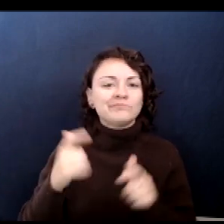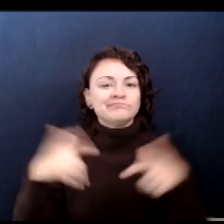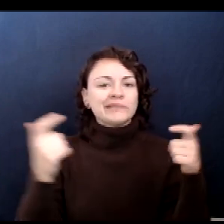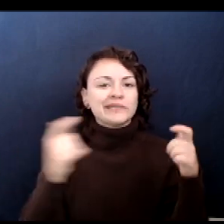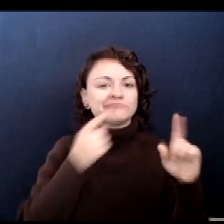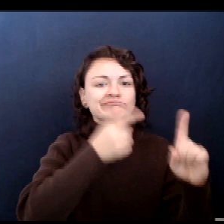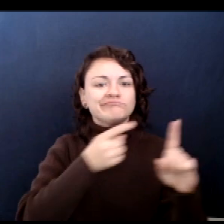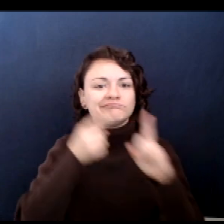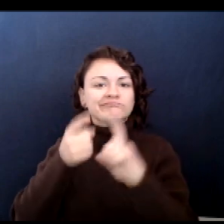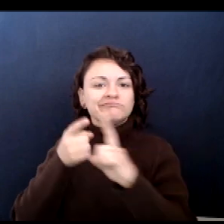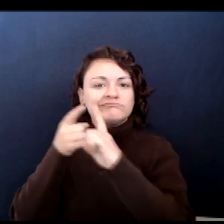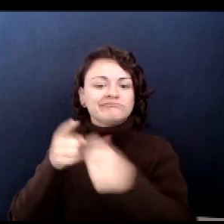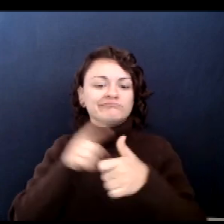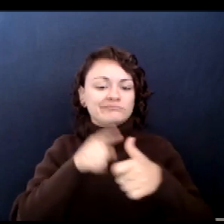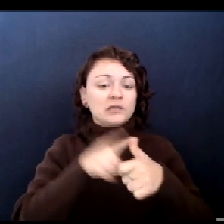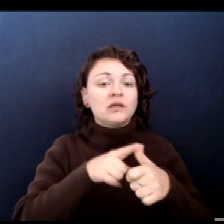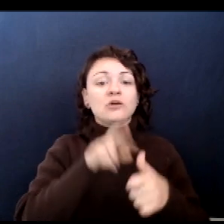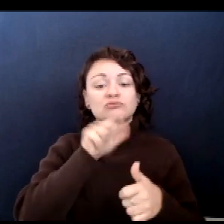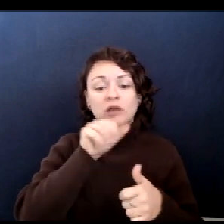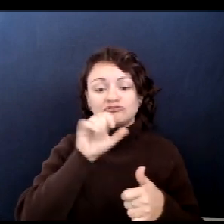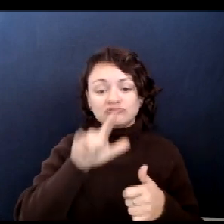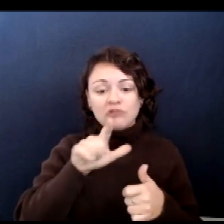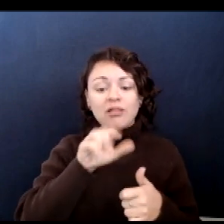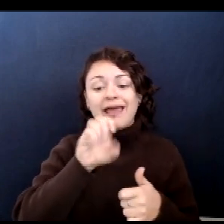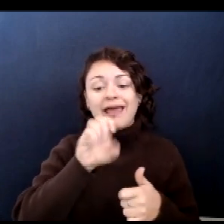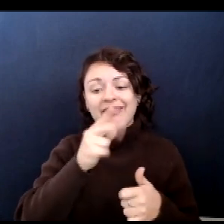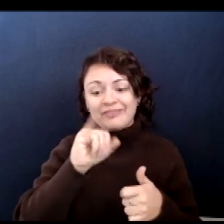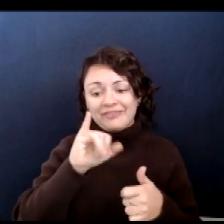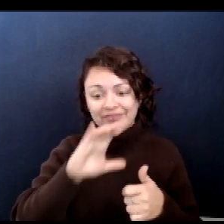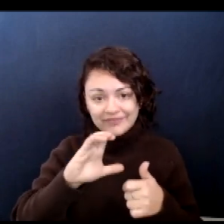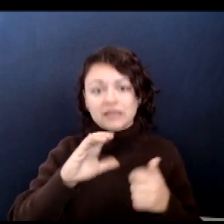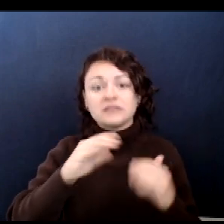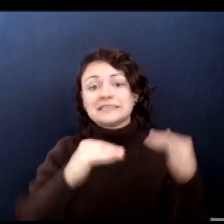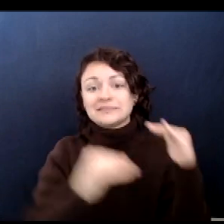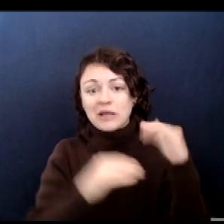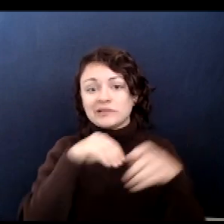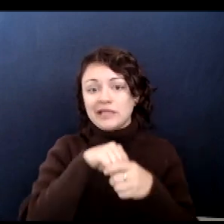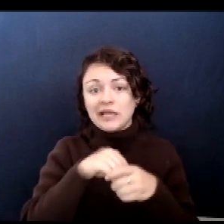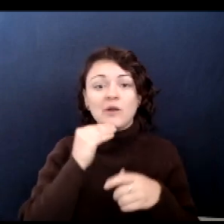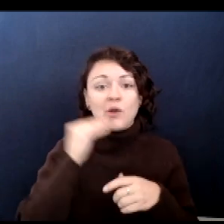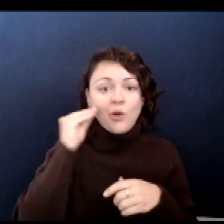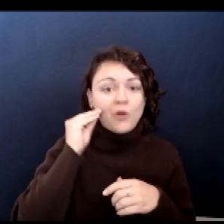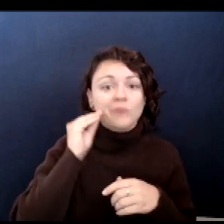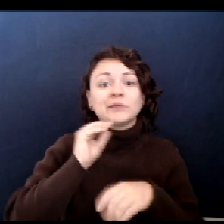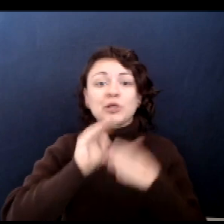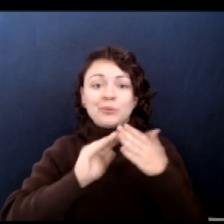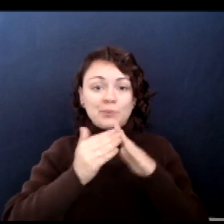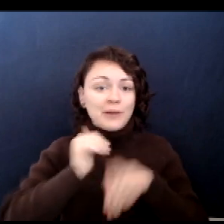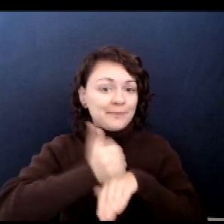racial and ethnic disparities in home and community based services Service programs was a specific focus